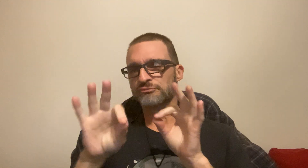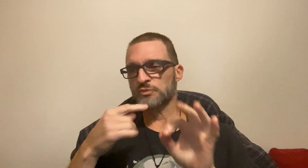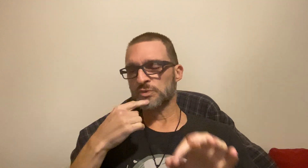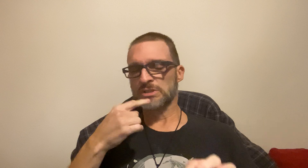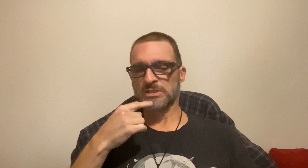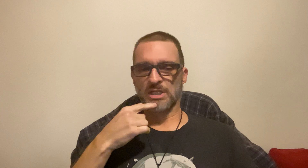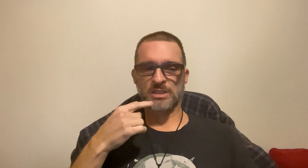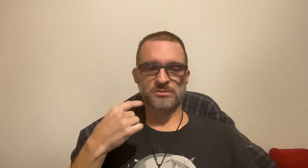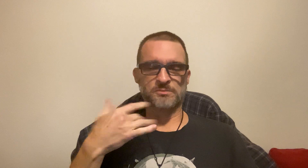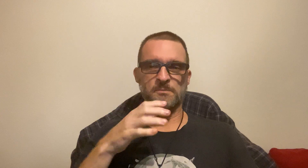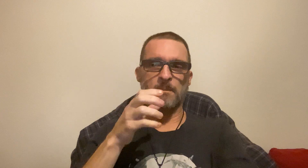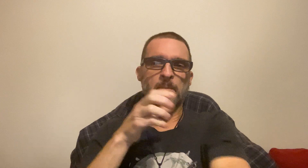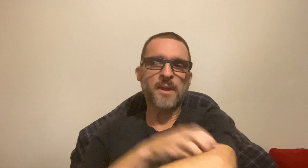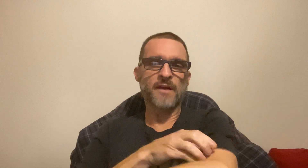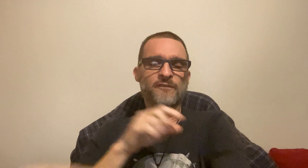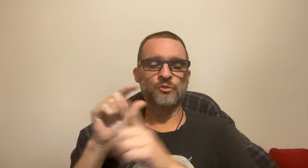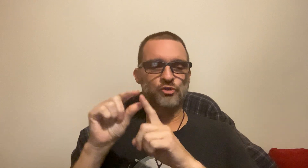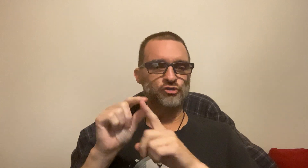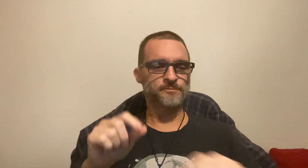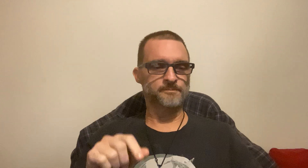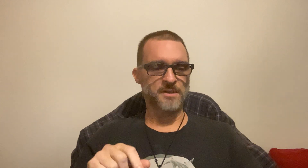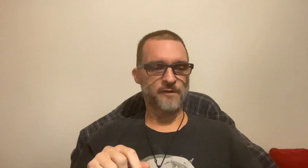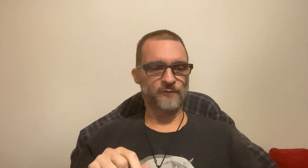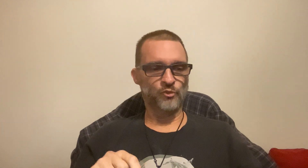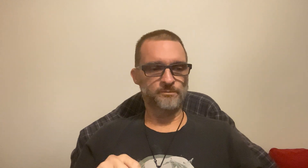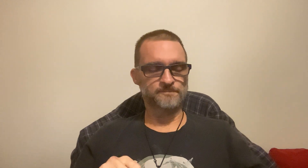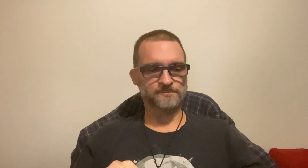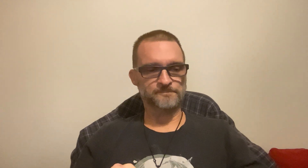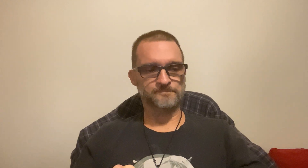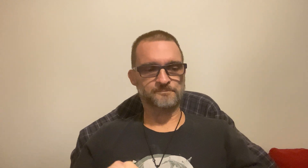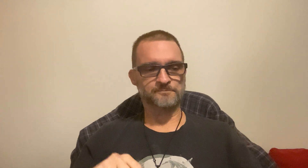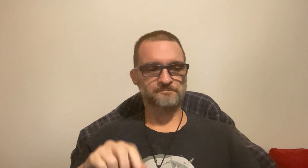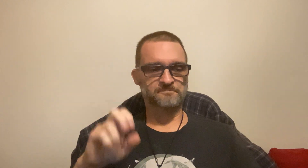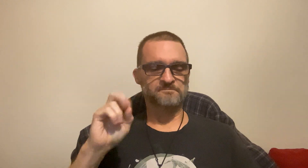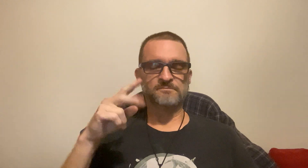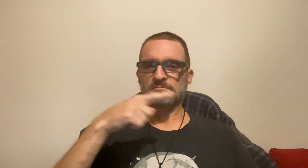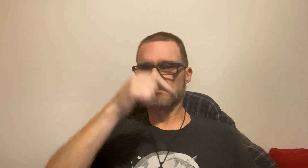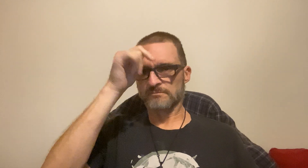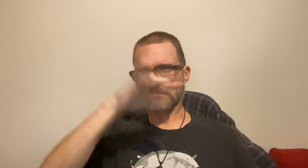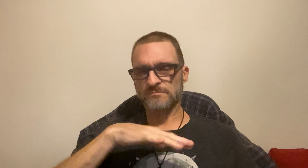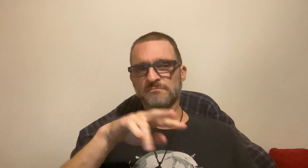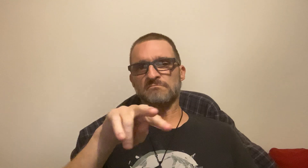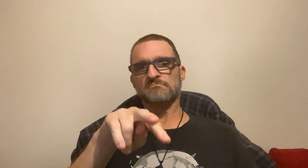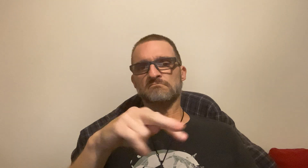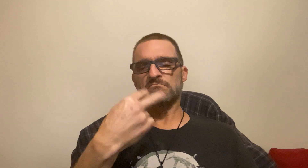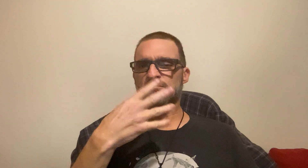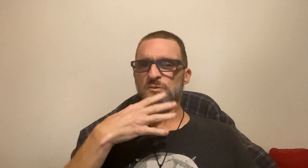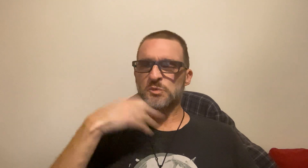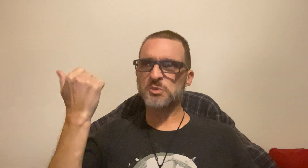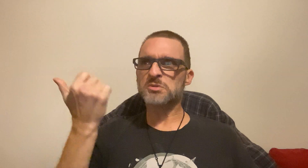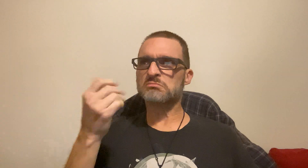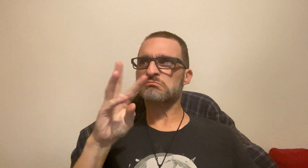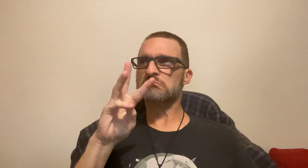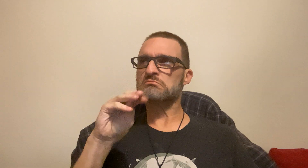text messages what you said. It's powerful words. *powerful words* Okay, that man that looked at me, He was an older guy